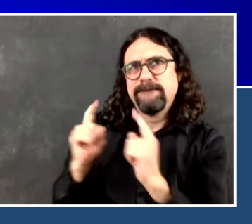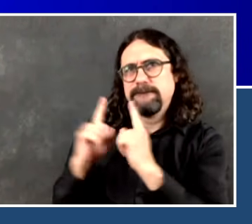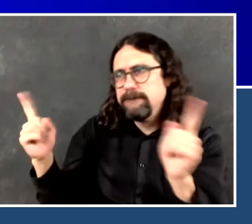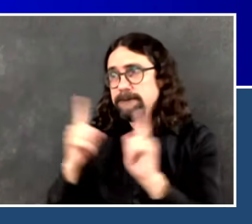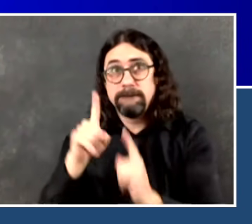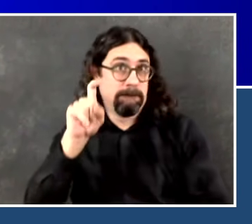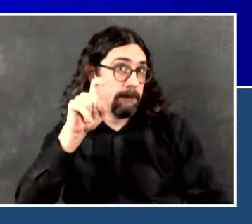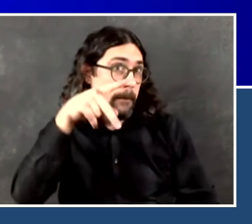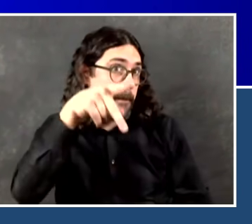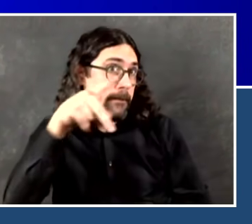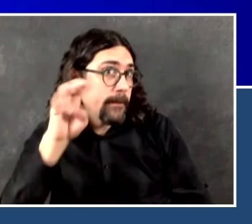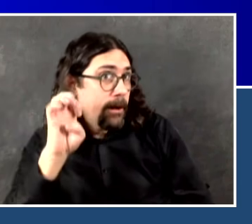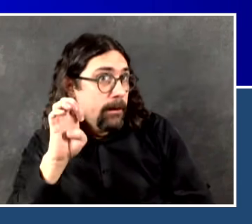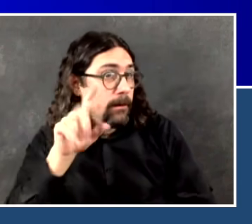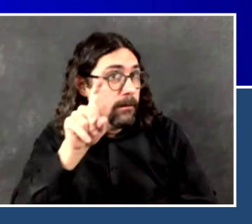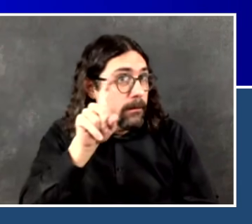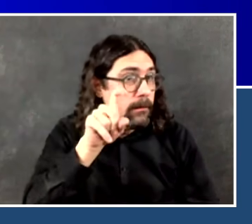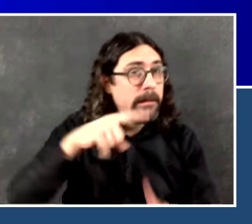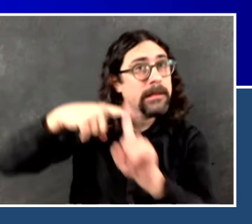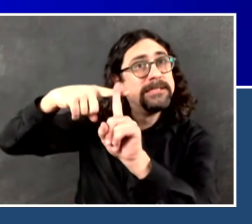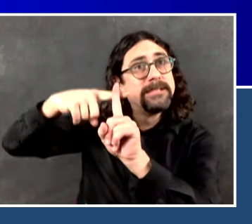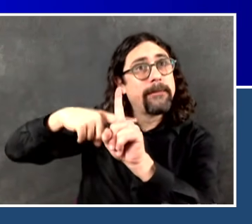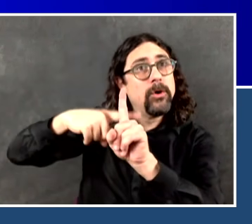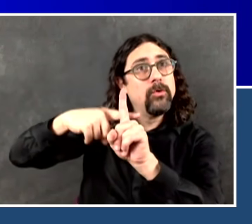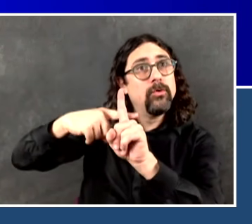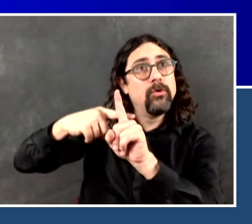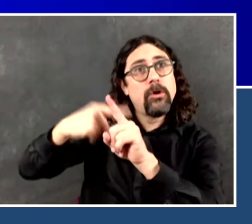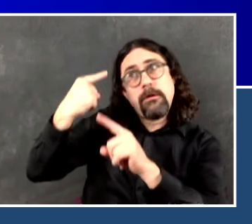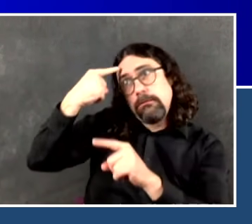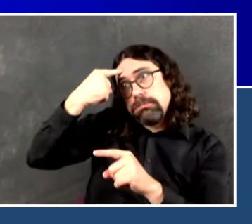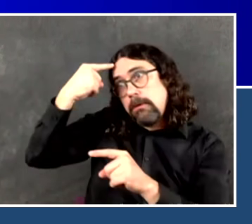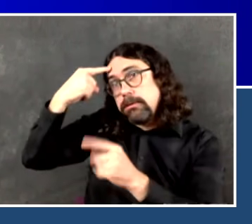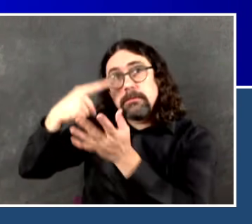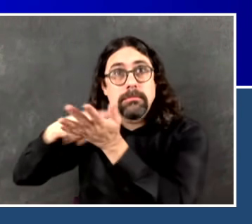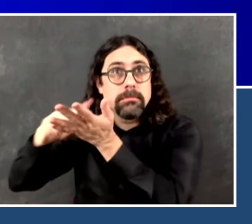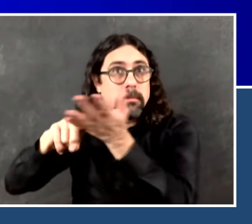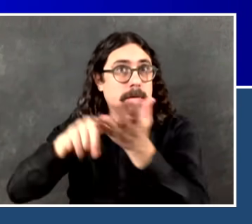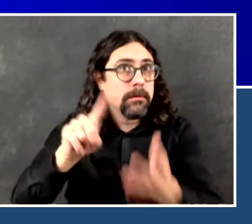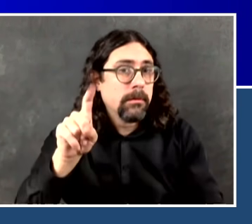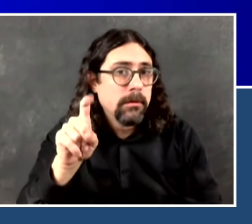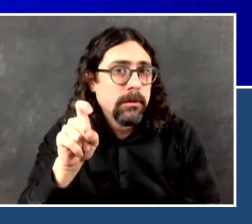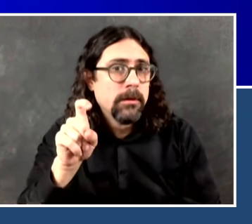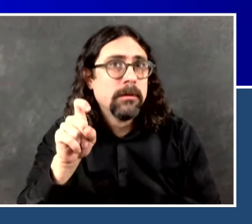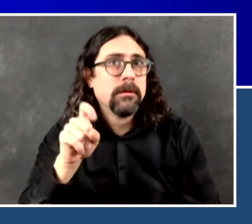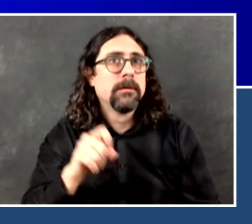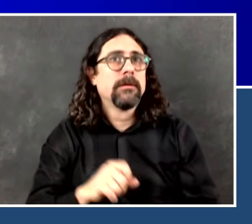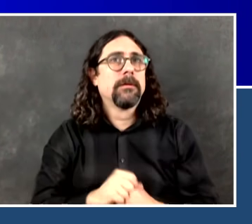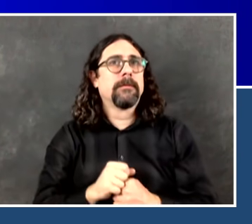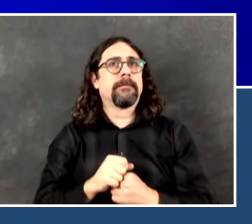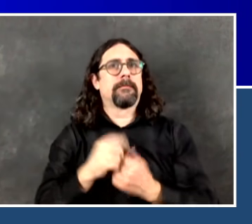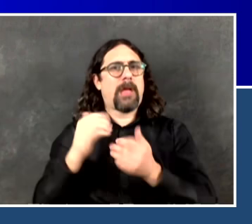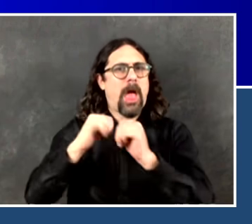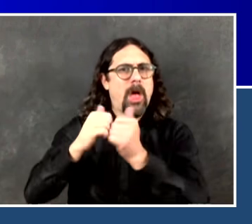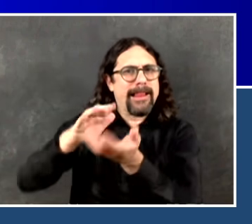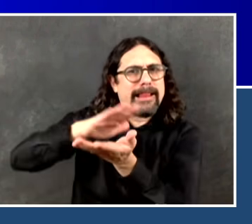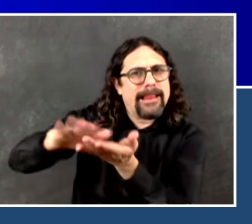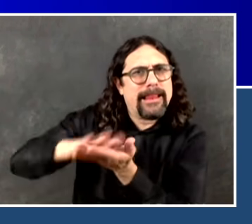CAN WE GET DONE AT ANY GIVEN MOMENT. WHAT KIND OF CLEANING PROTOCOLS WILL BUSINESSES NEED AS THEY RESTART?